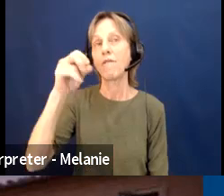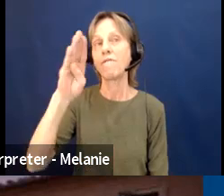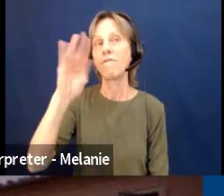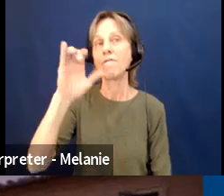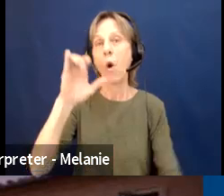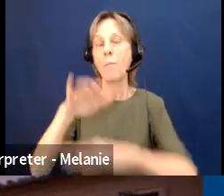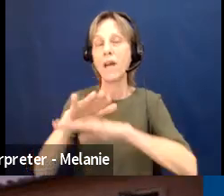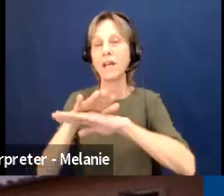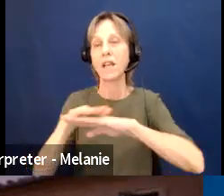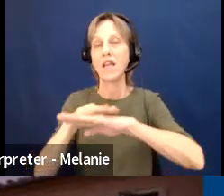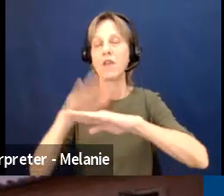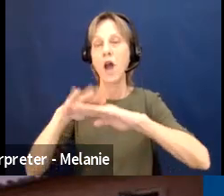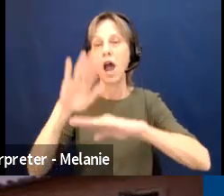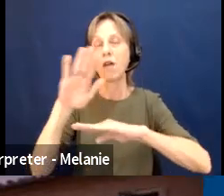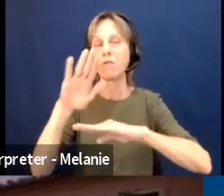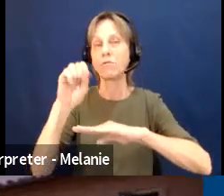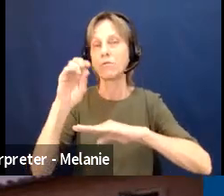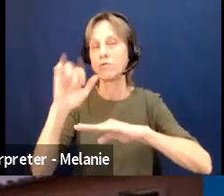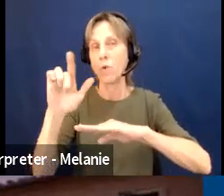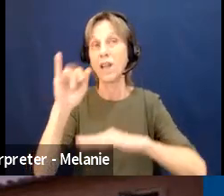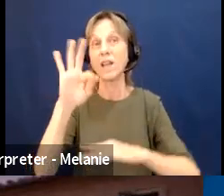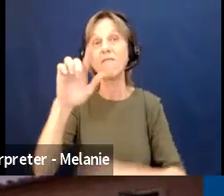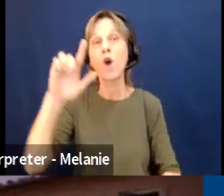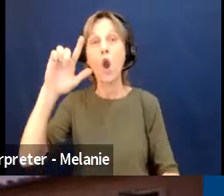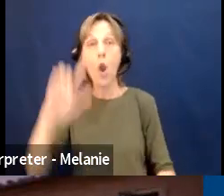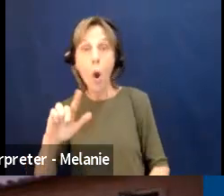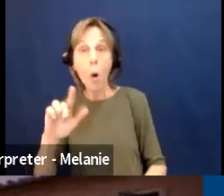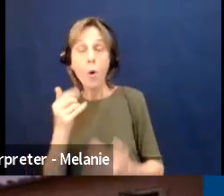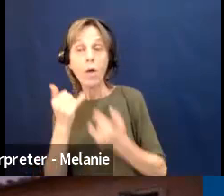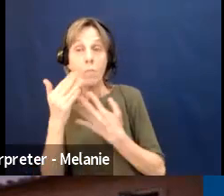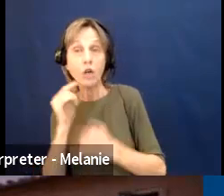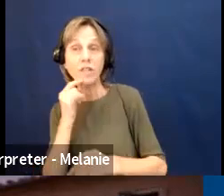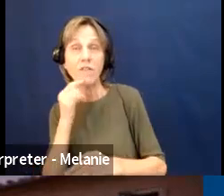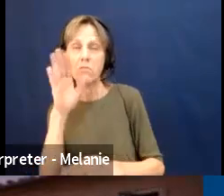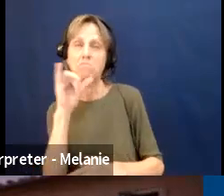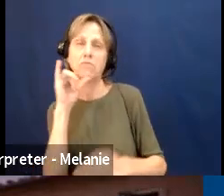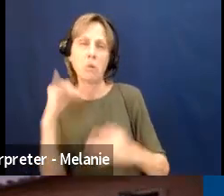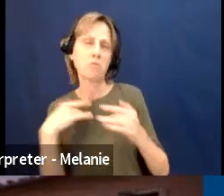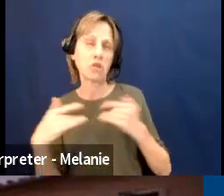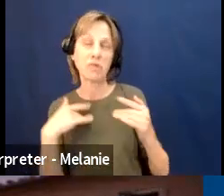those low uh burn severity areas yeah don't worry about it the grass will probably green up already